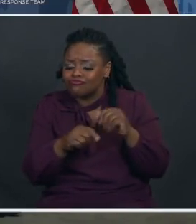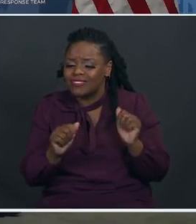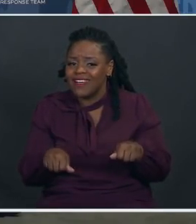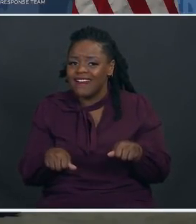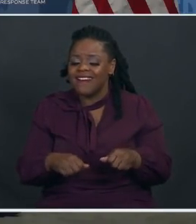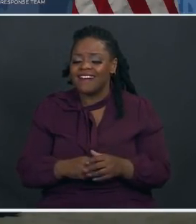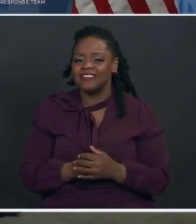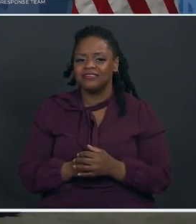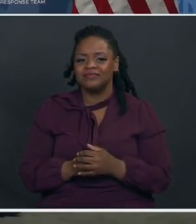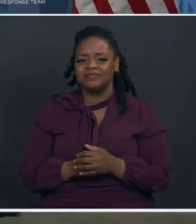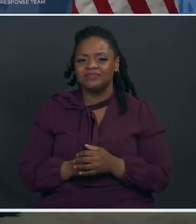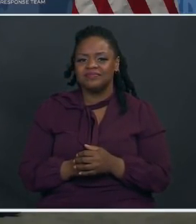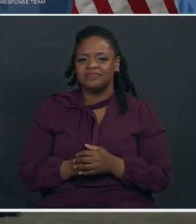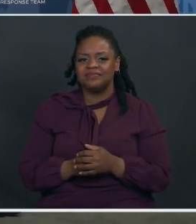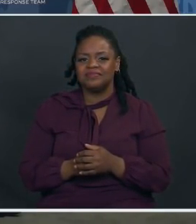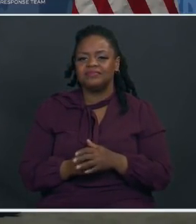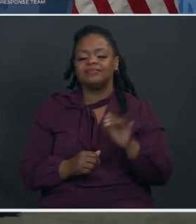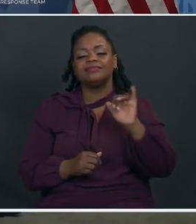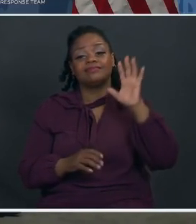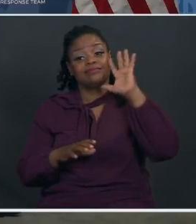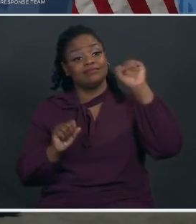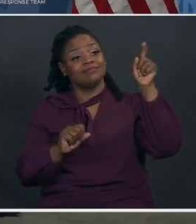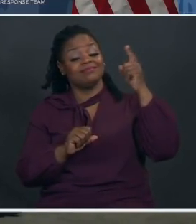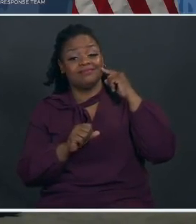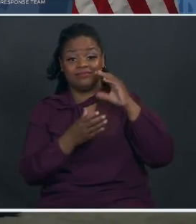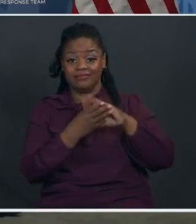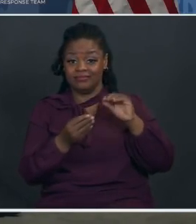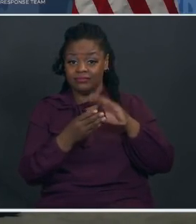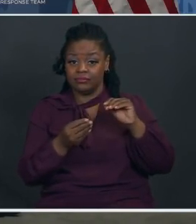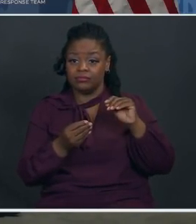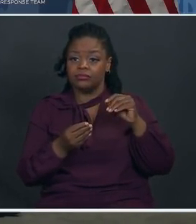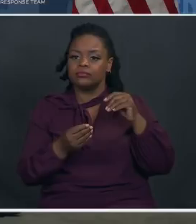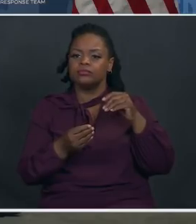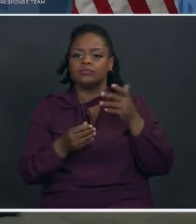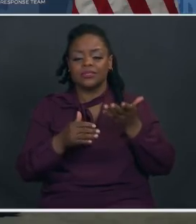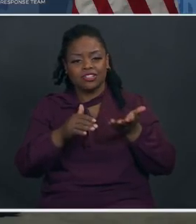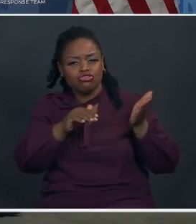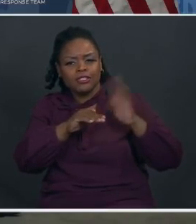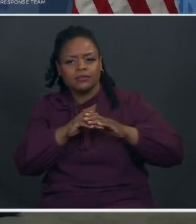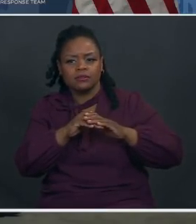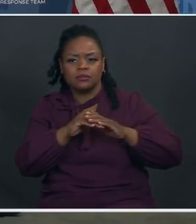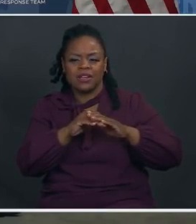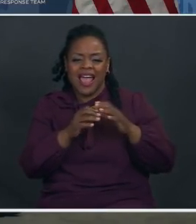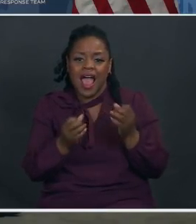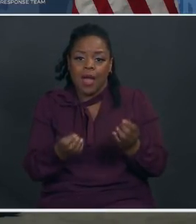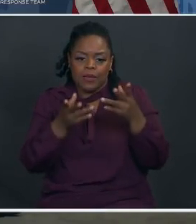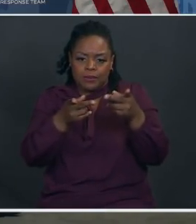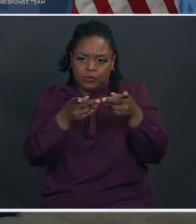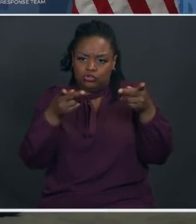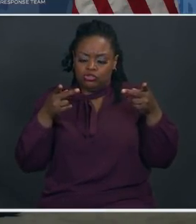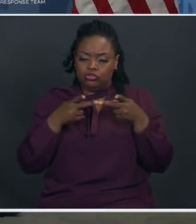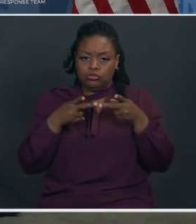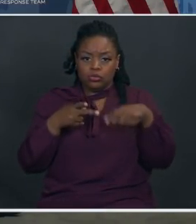As the president said, we need to increase the number of places where people can get vaccinated and also at the same time increase